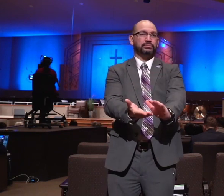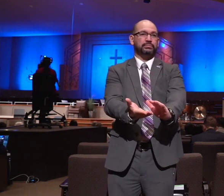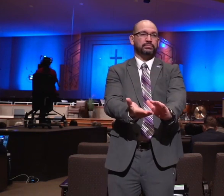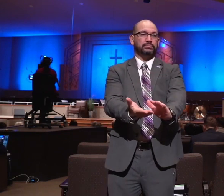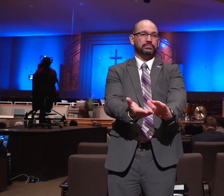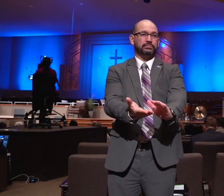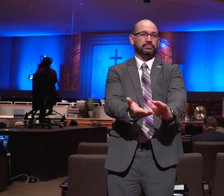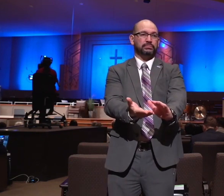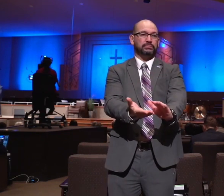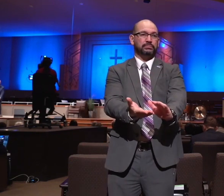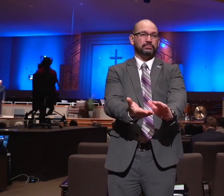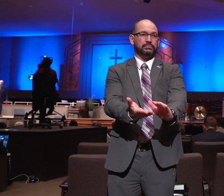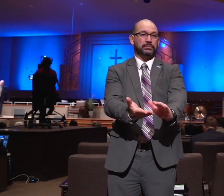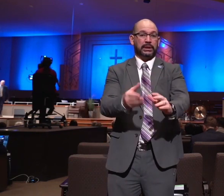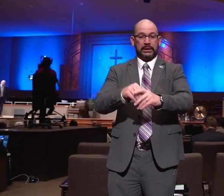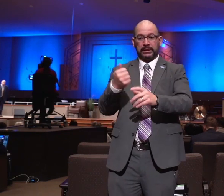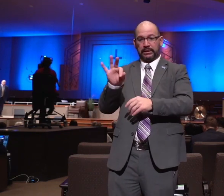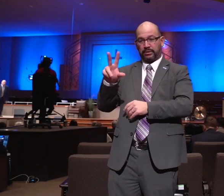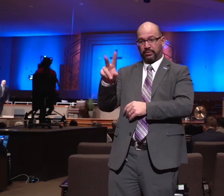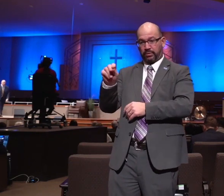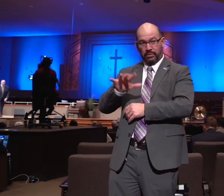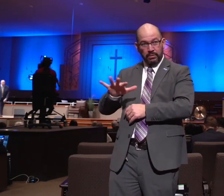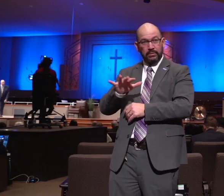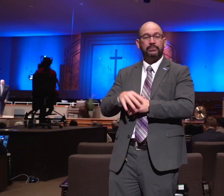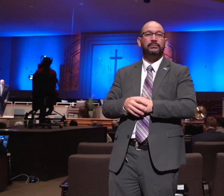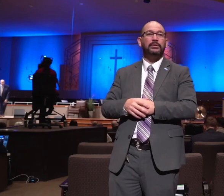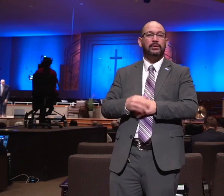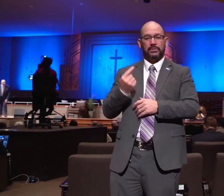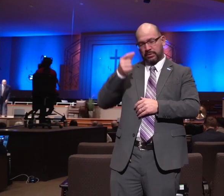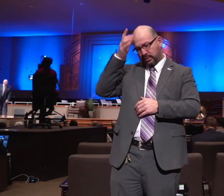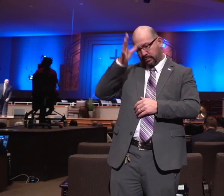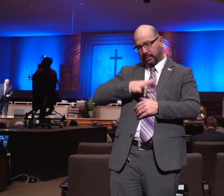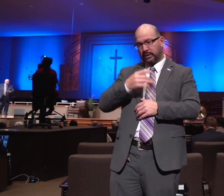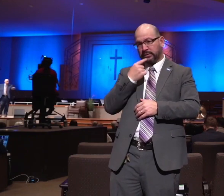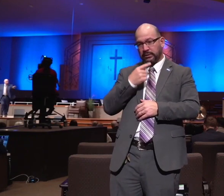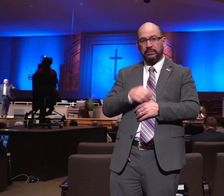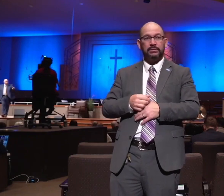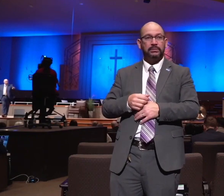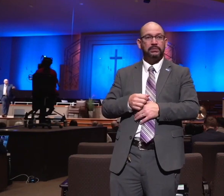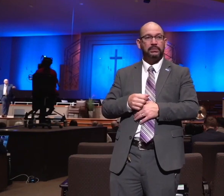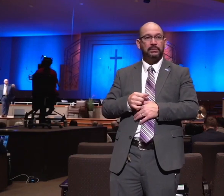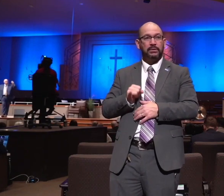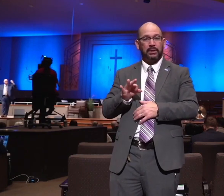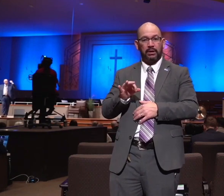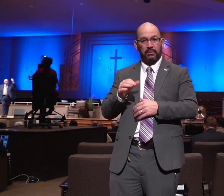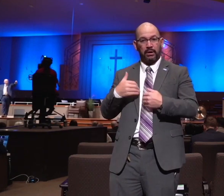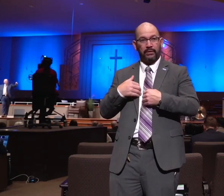in the 30s H.L Menkin said you take a